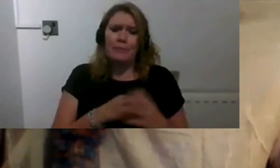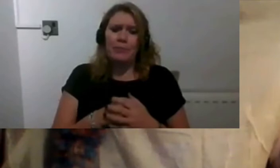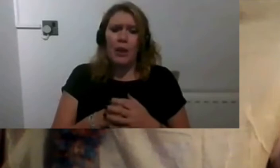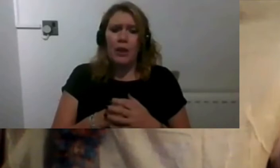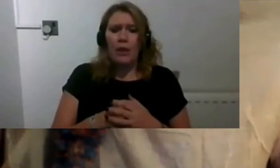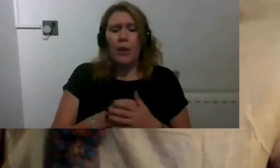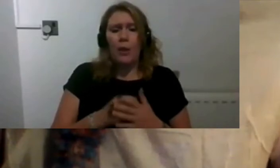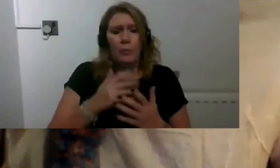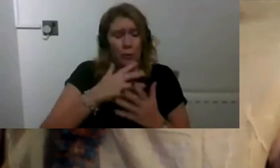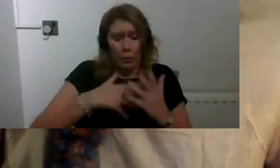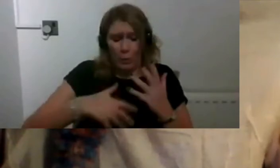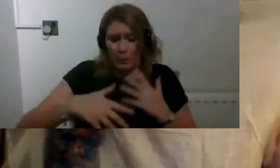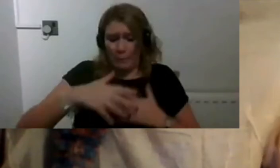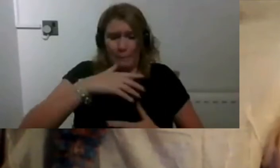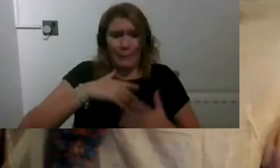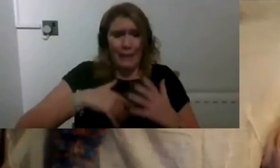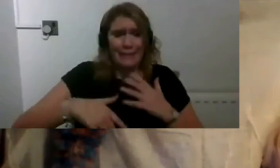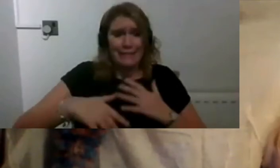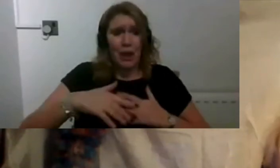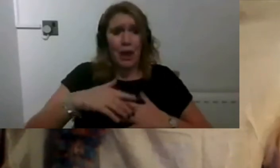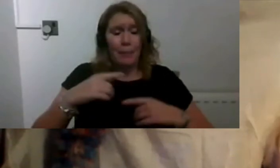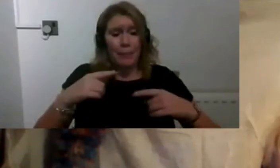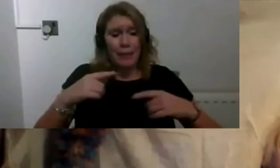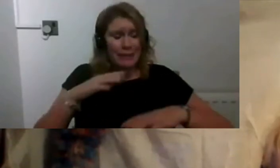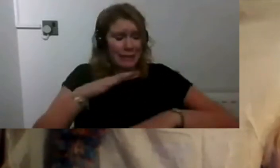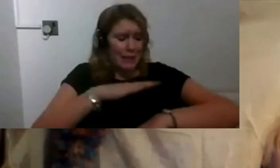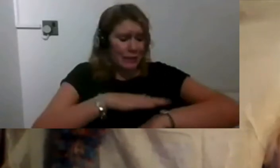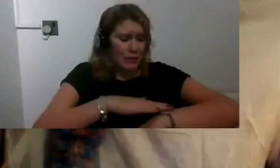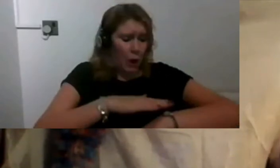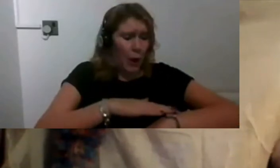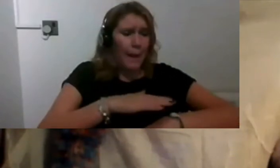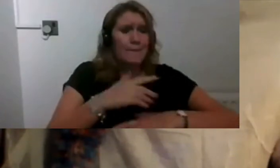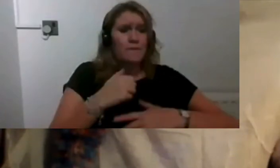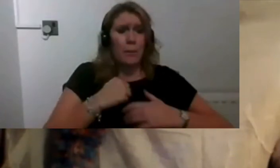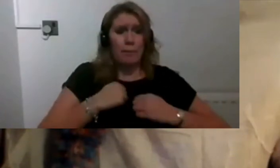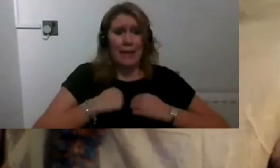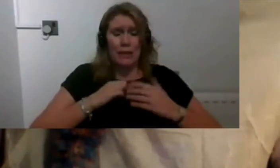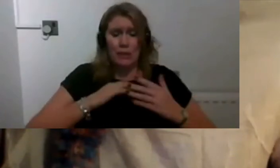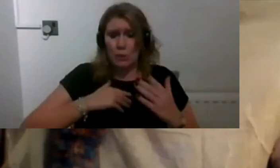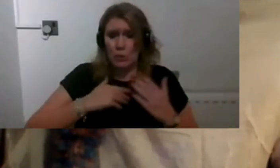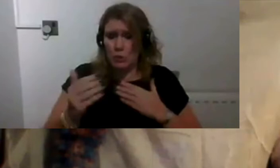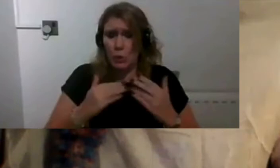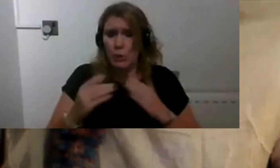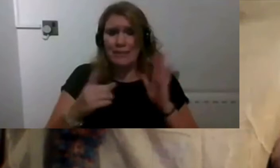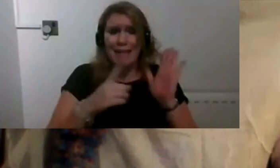It takes me time to sort the L from a 7, The O from a 0.